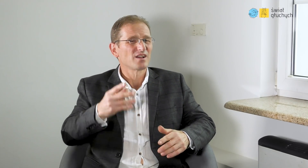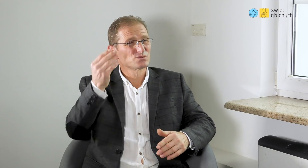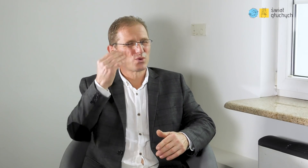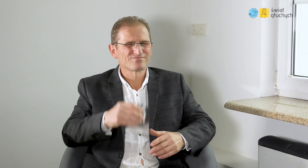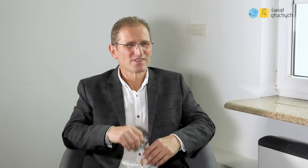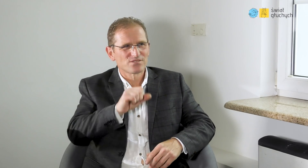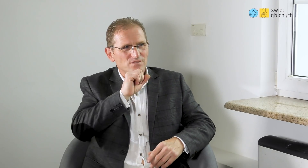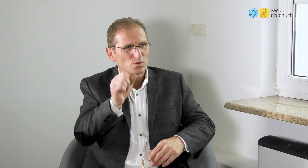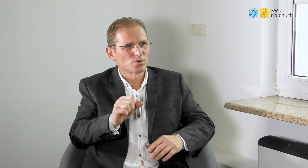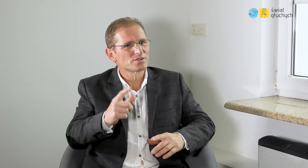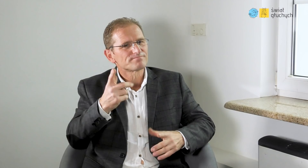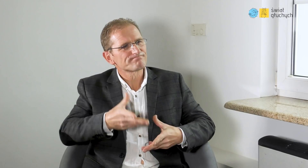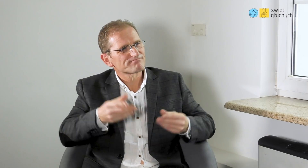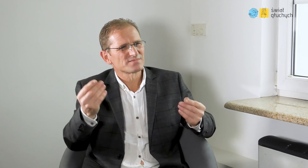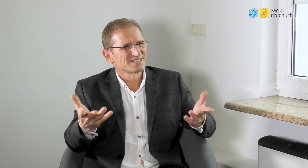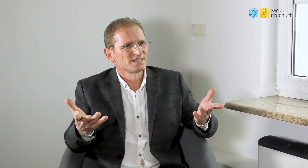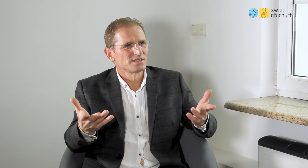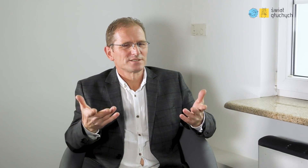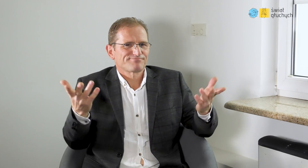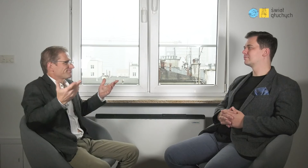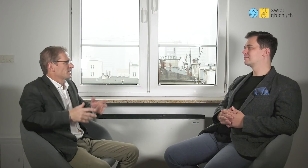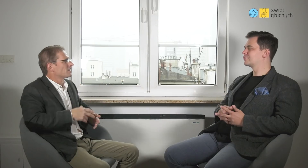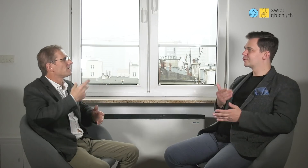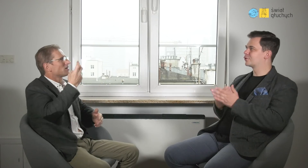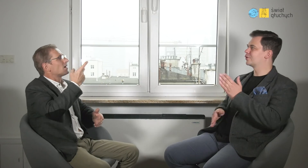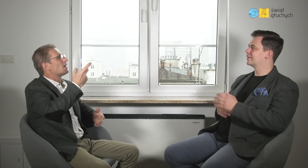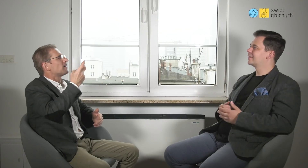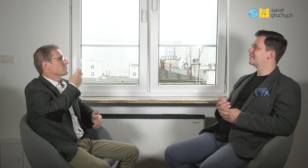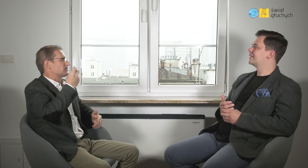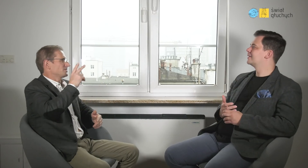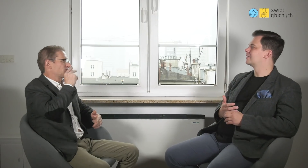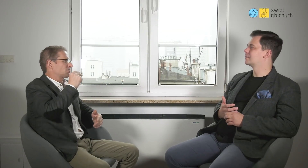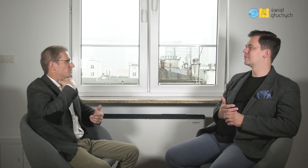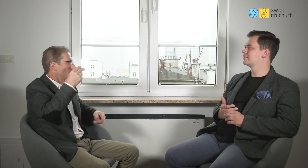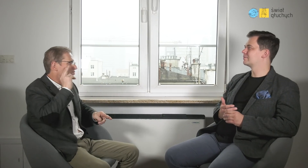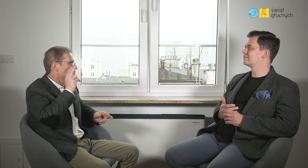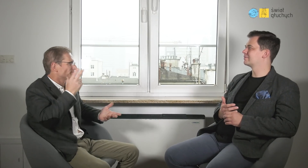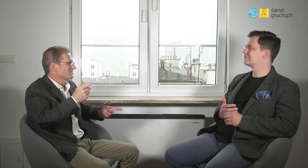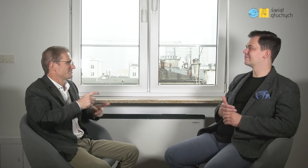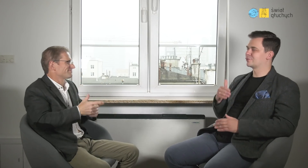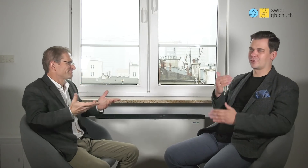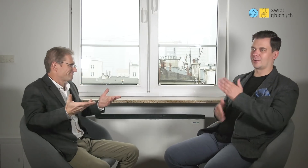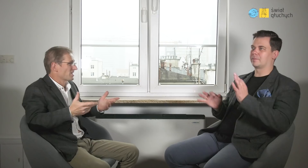As for education, there was no development. Pity The teachers just talked, I didn't understand anything.